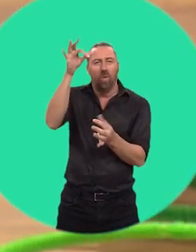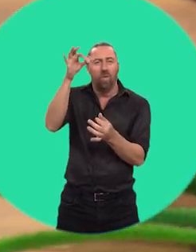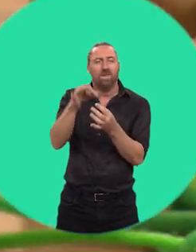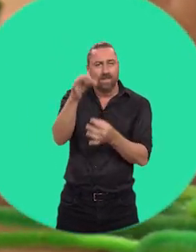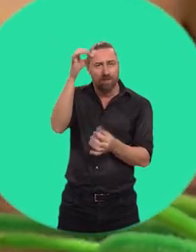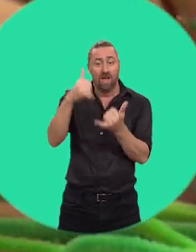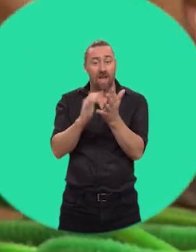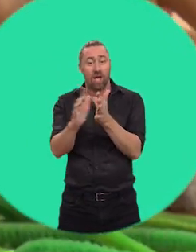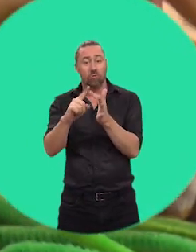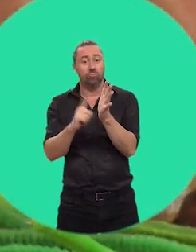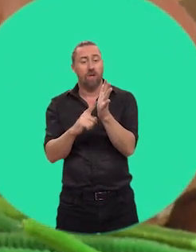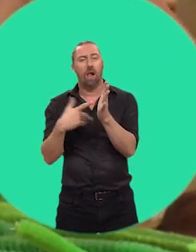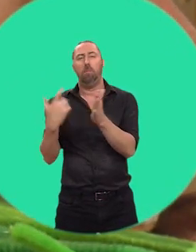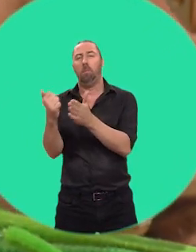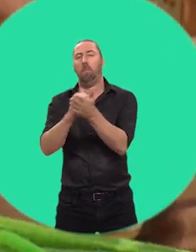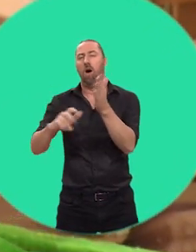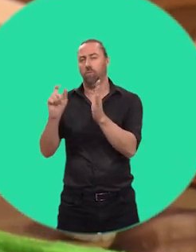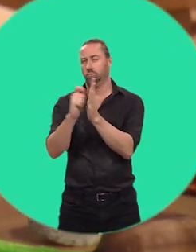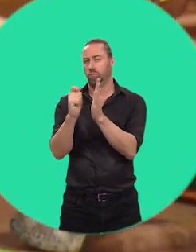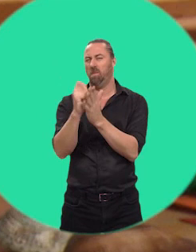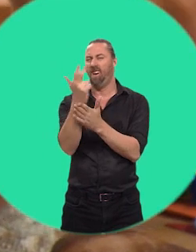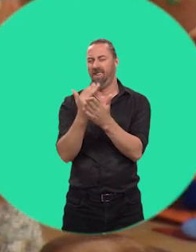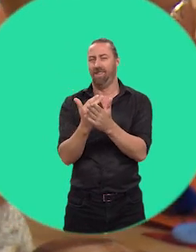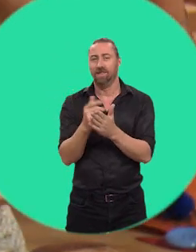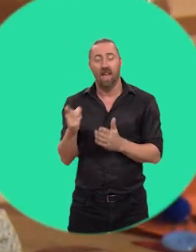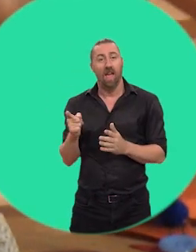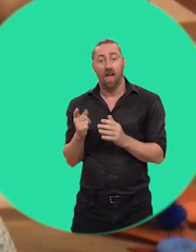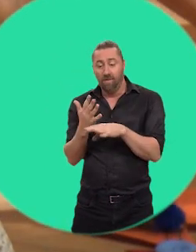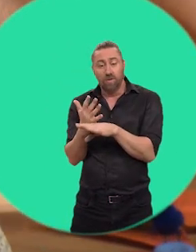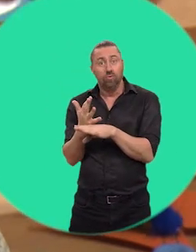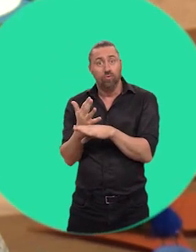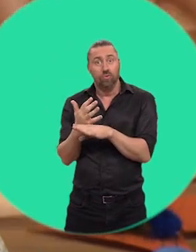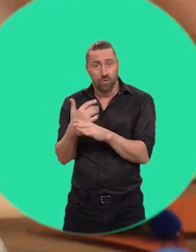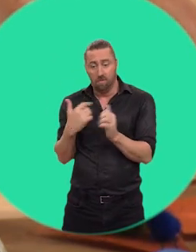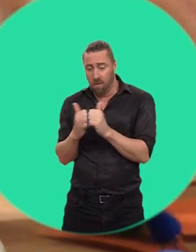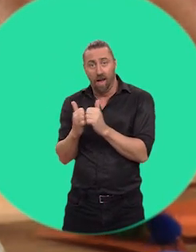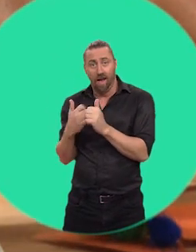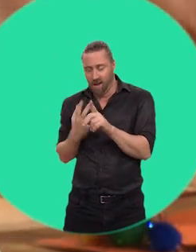some shells, which I bought at an art store, and some fish shapes, that are cut out of paper and decorated.